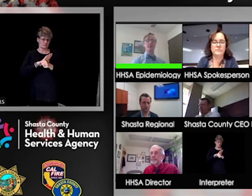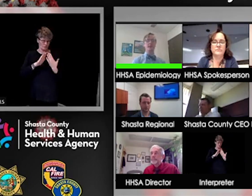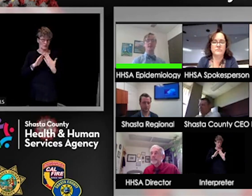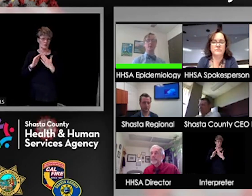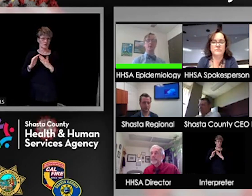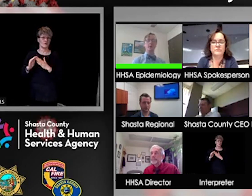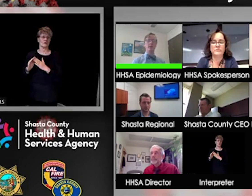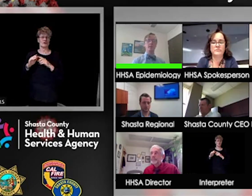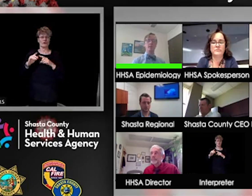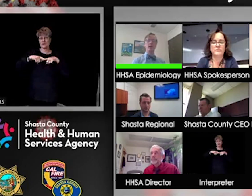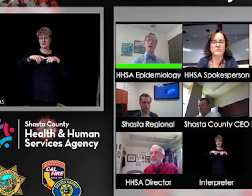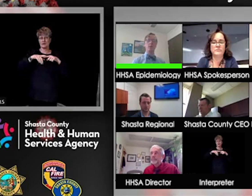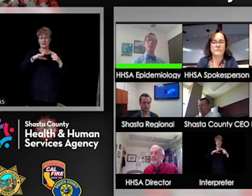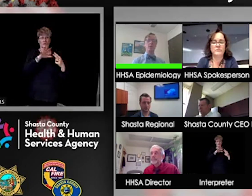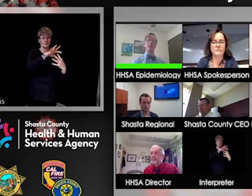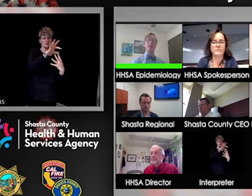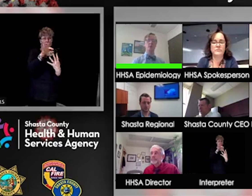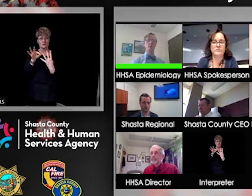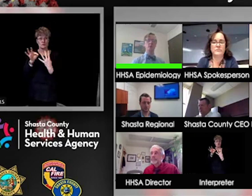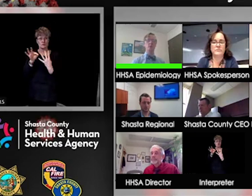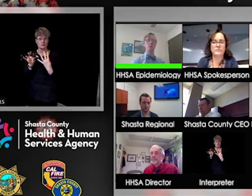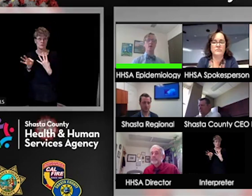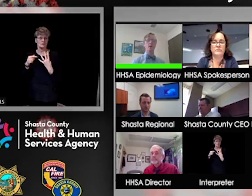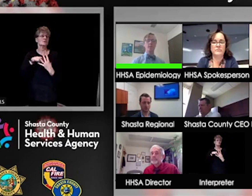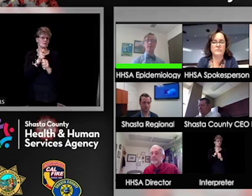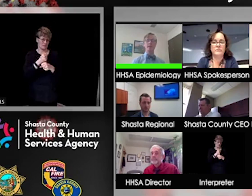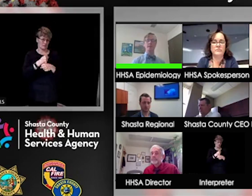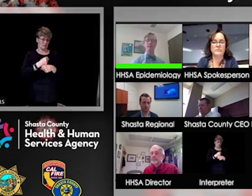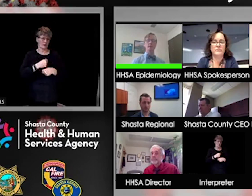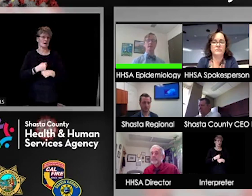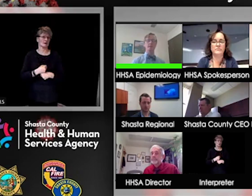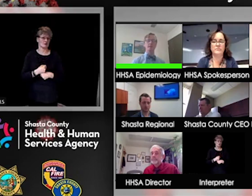different things that we put in place and how we respond to the cases and things as